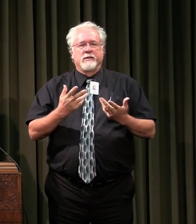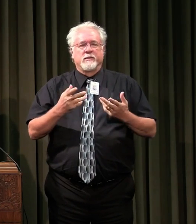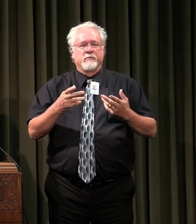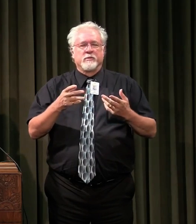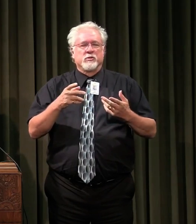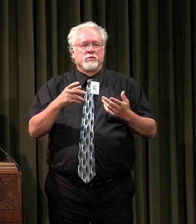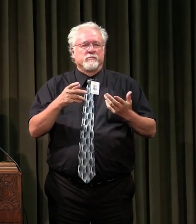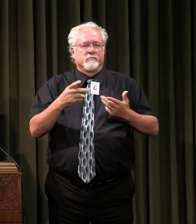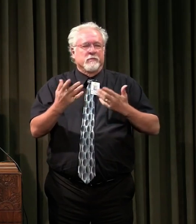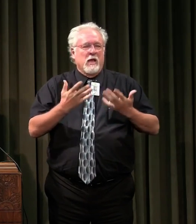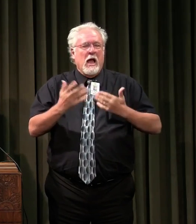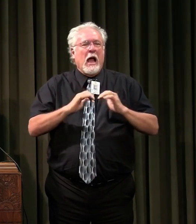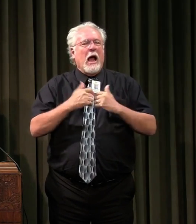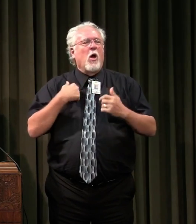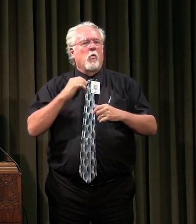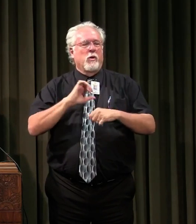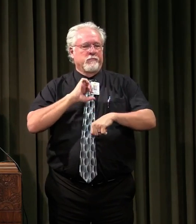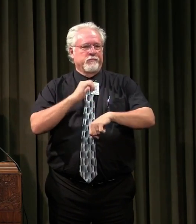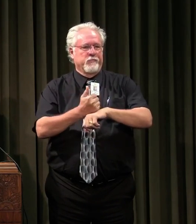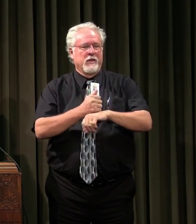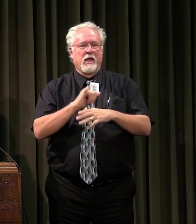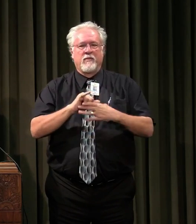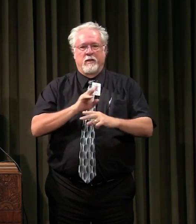about putting that designation on municipalities